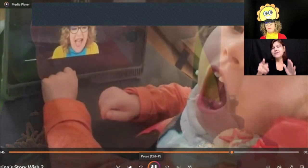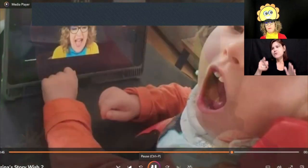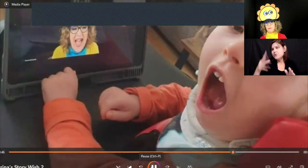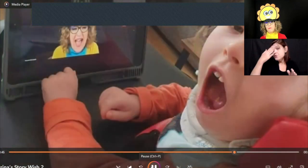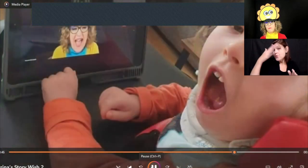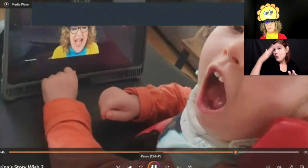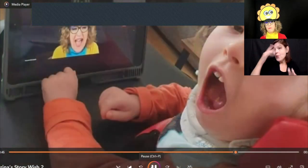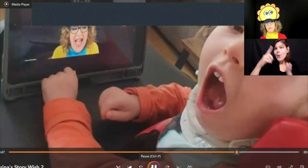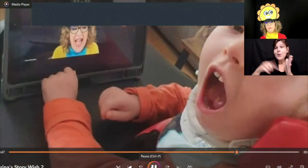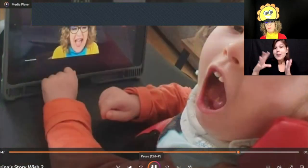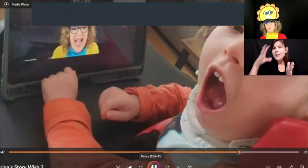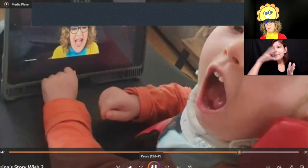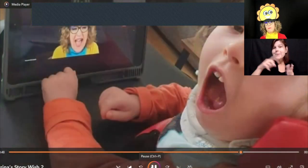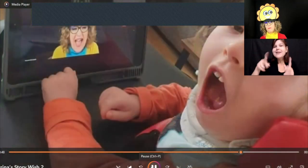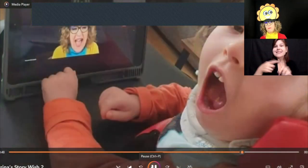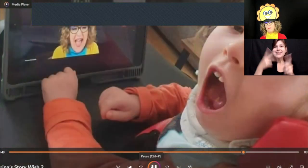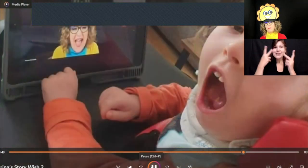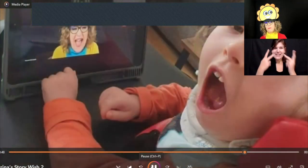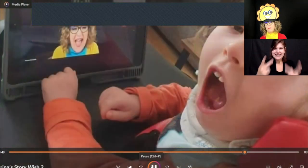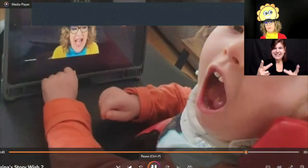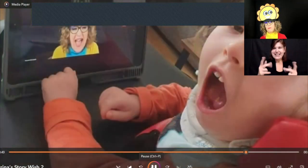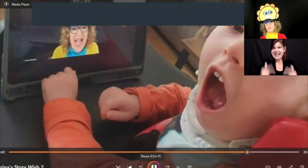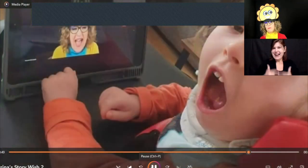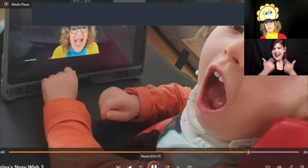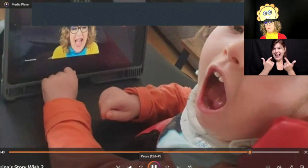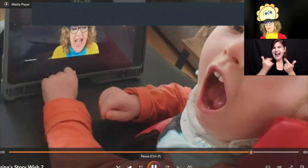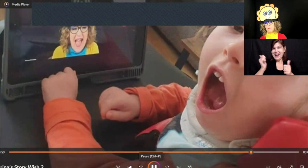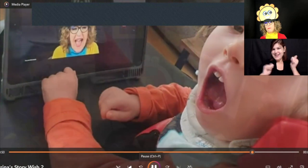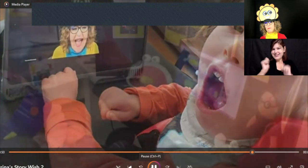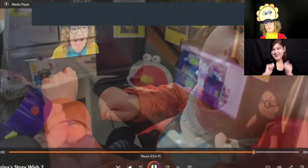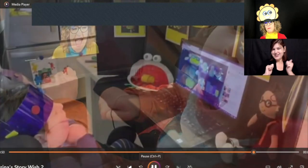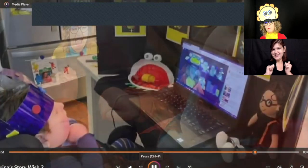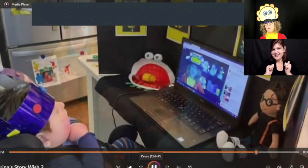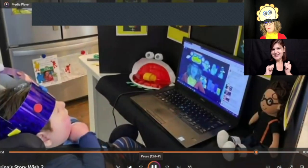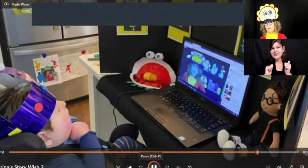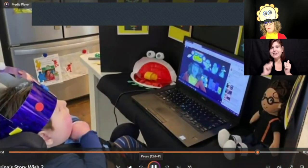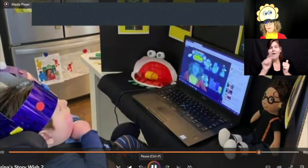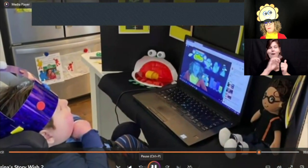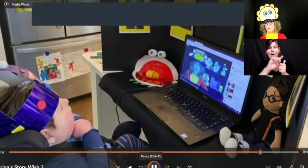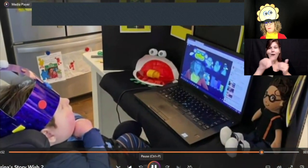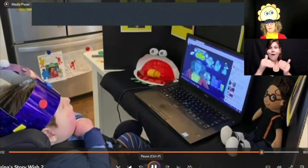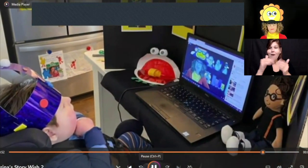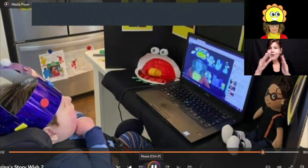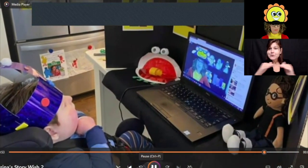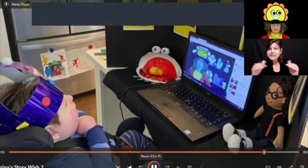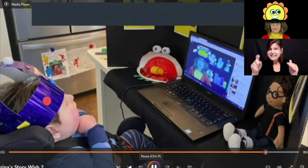until you have seen it in live action. When we start by meeting the needs of those who would need it most to be included,